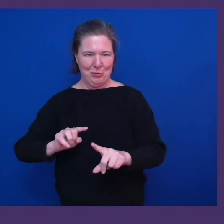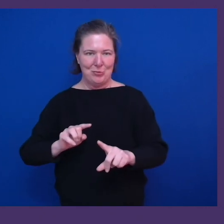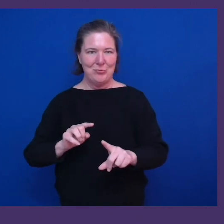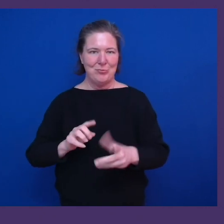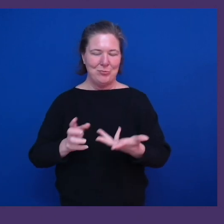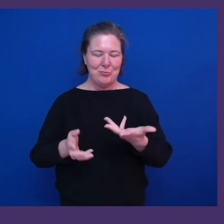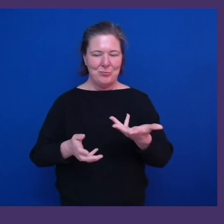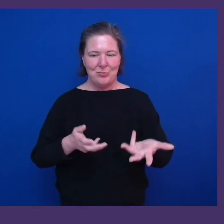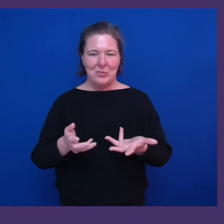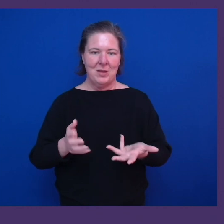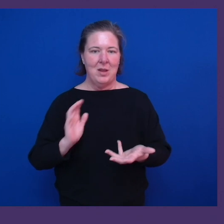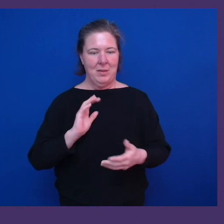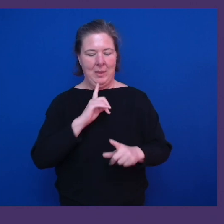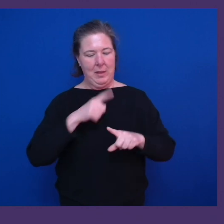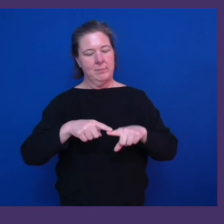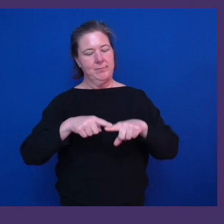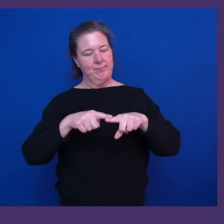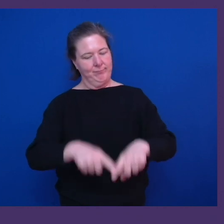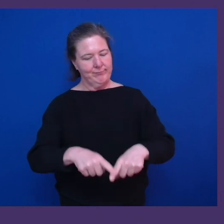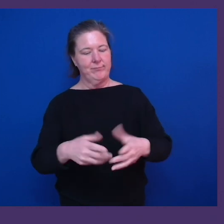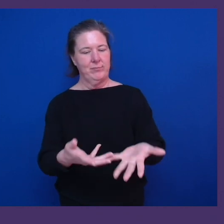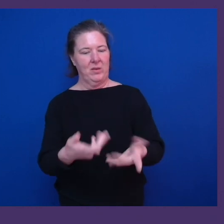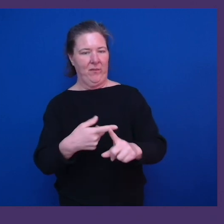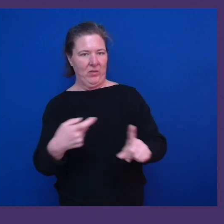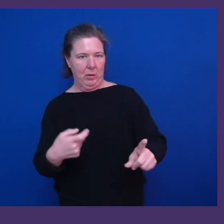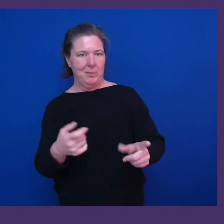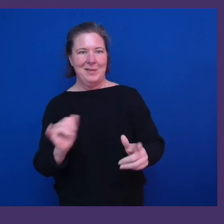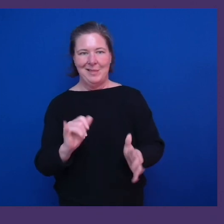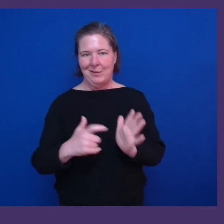And like you mentioned, requiring, you know, good document life cycle management.